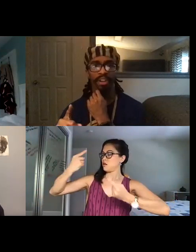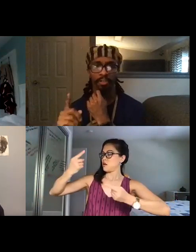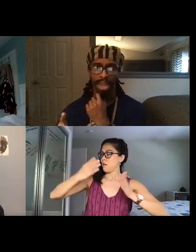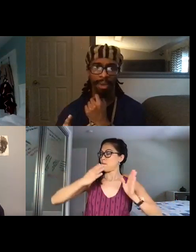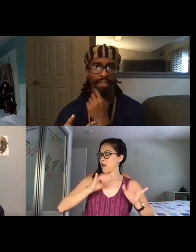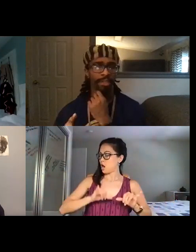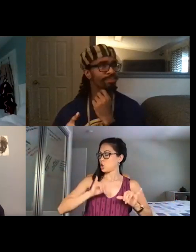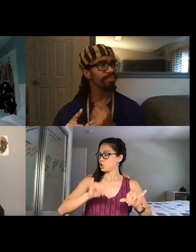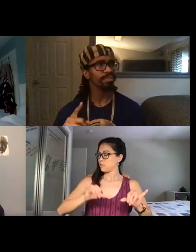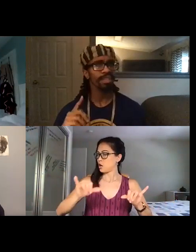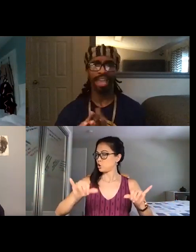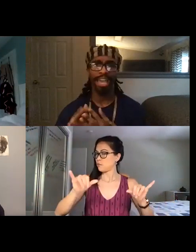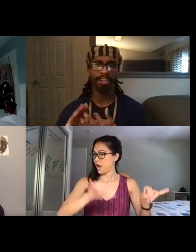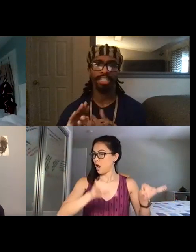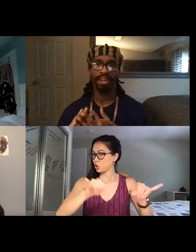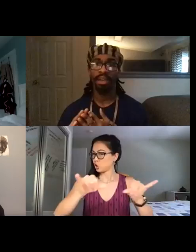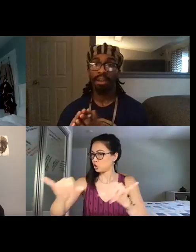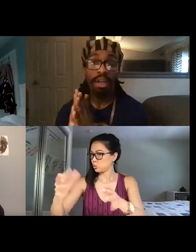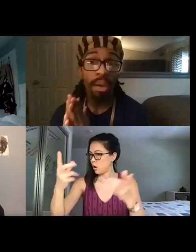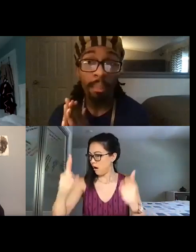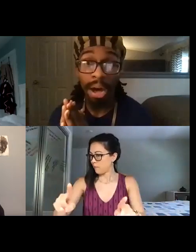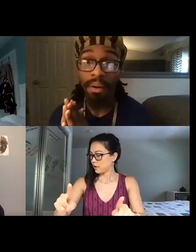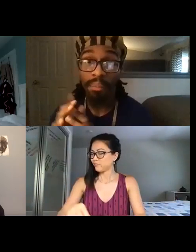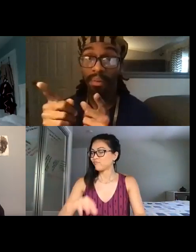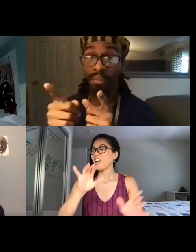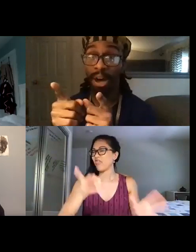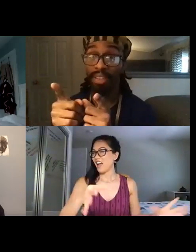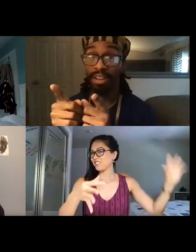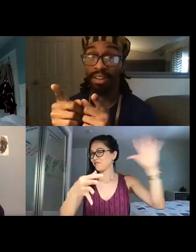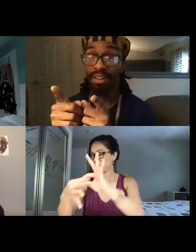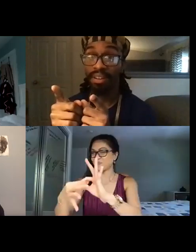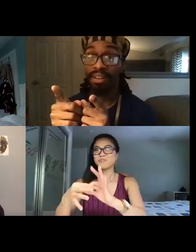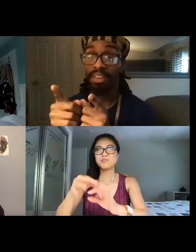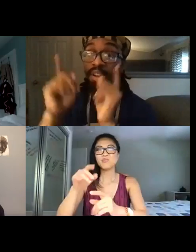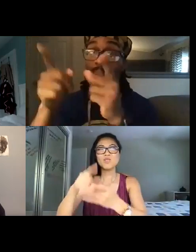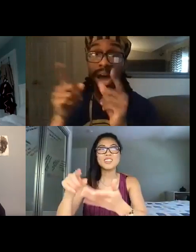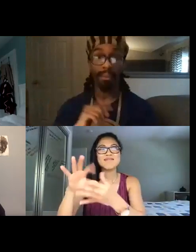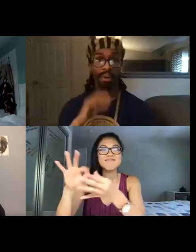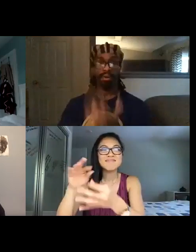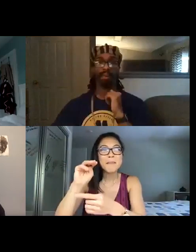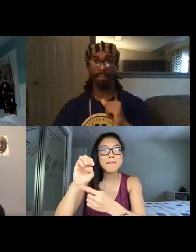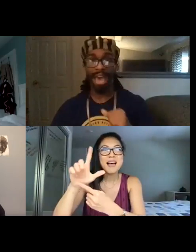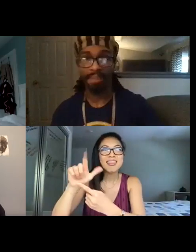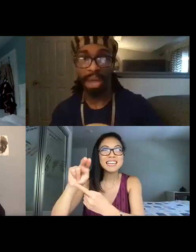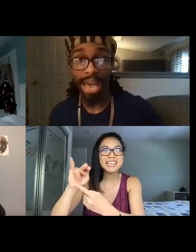grandmother. Mother. Your mom. My bad.